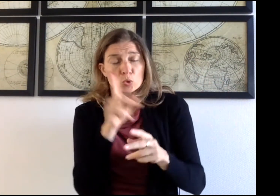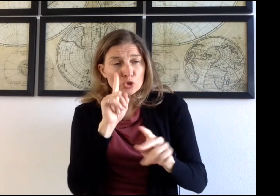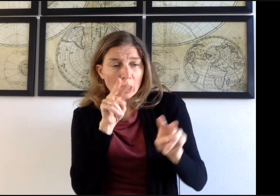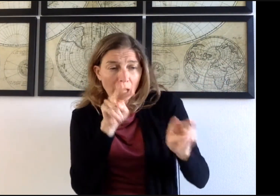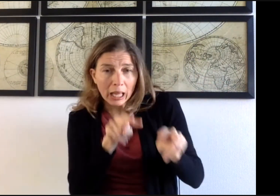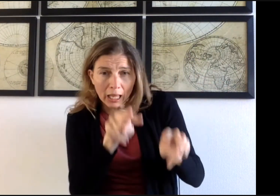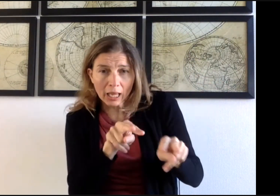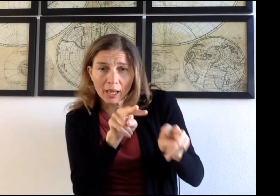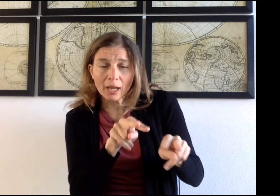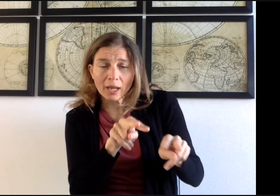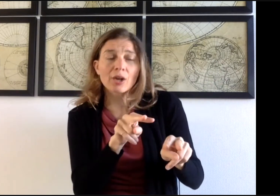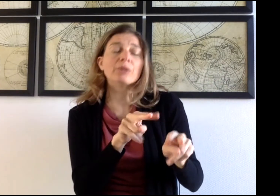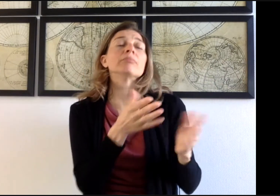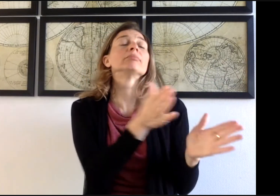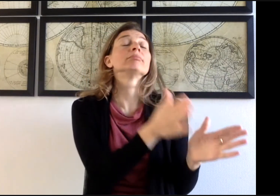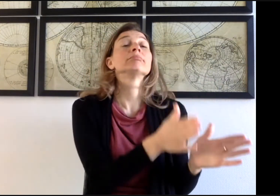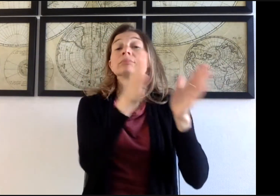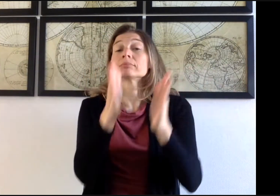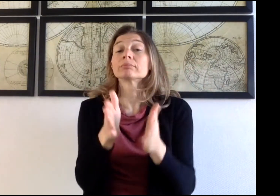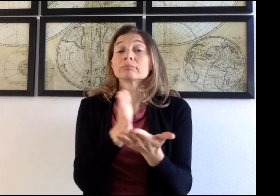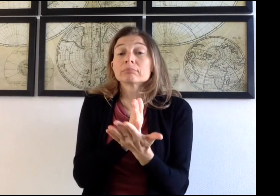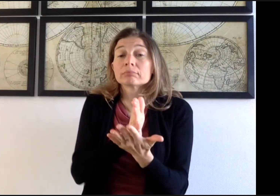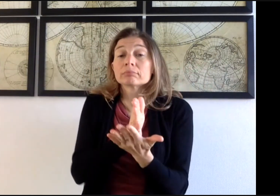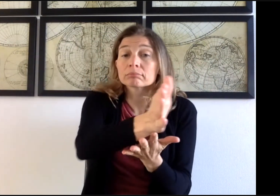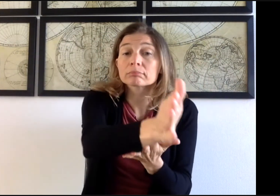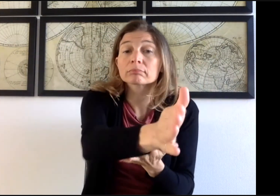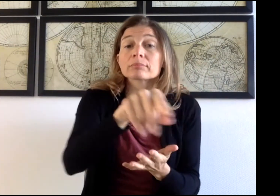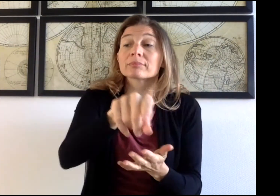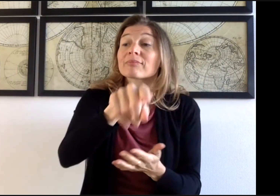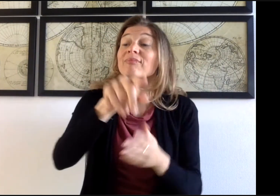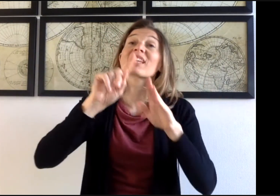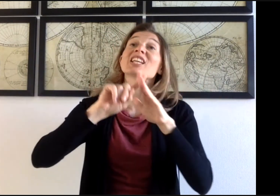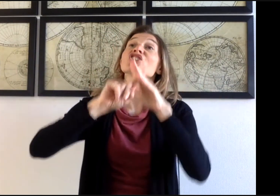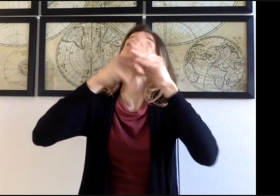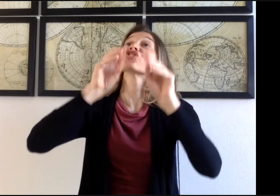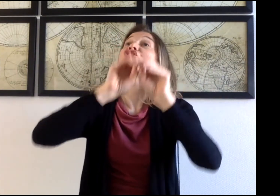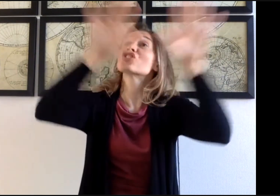We're looking at influencing all of the initiatives the EU are taking